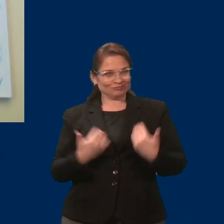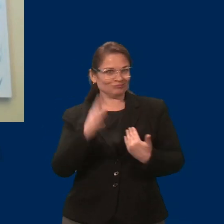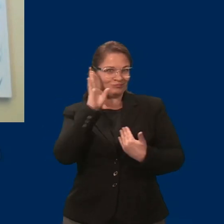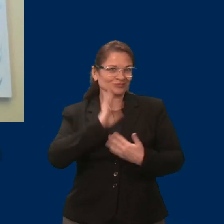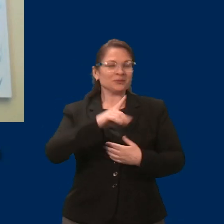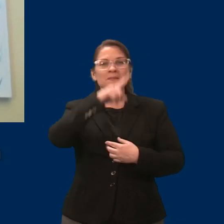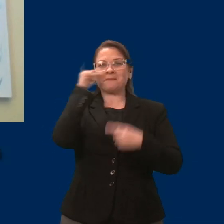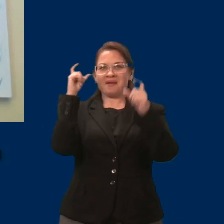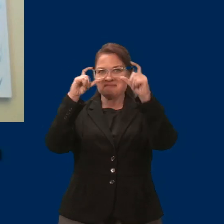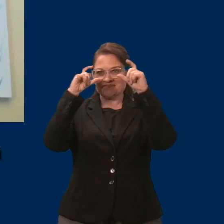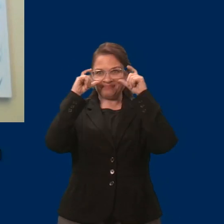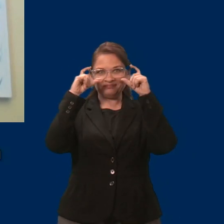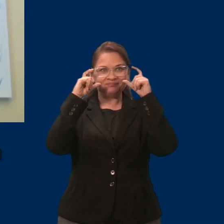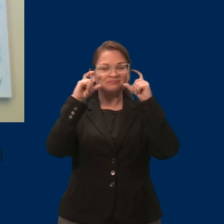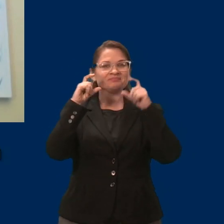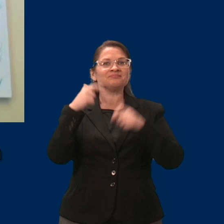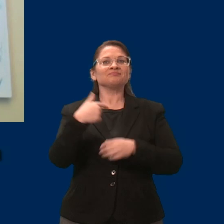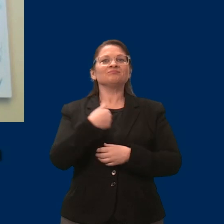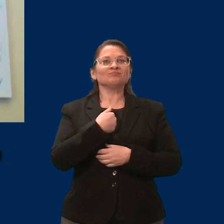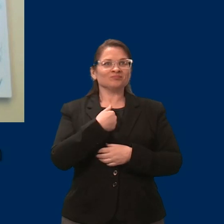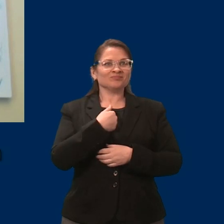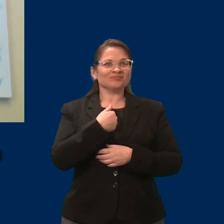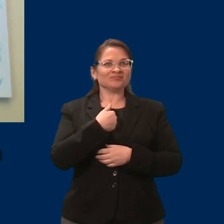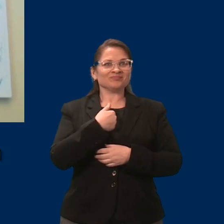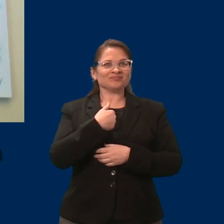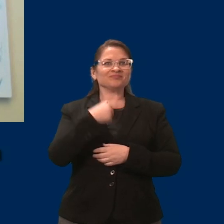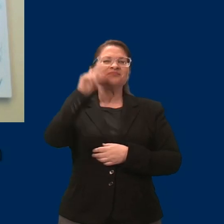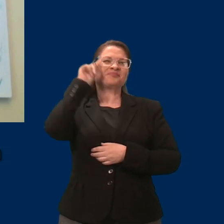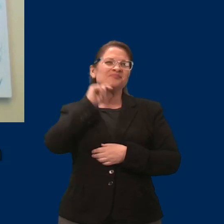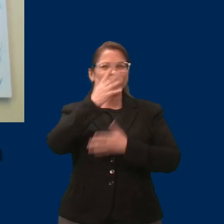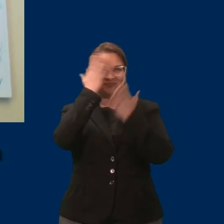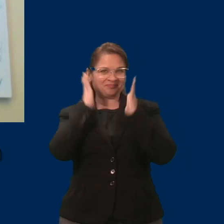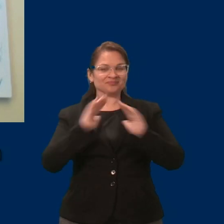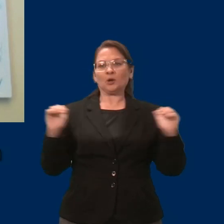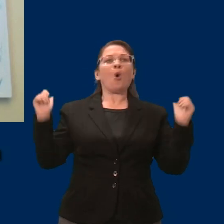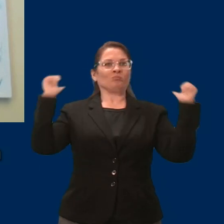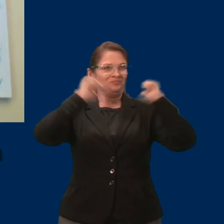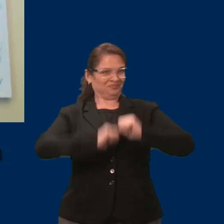I'm wearing a cream-colored sweater and a yellow top,